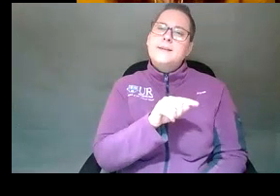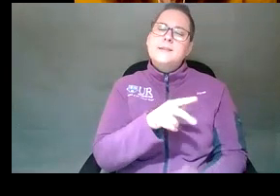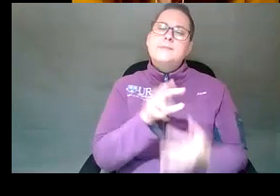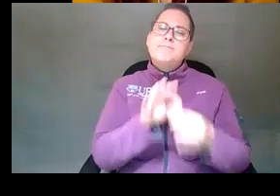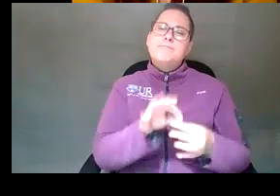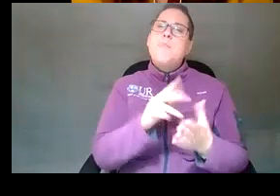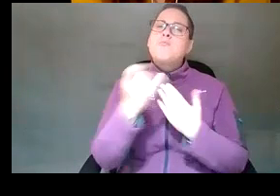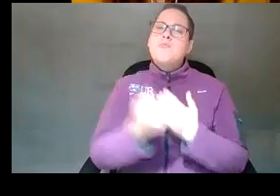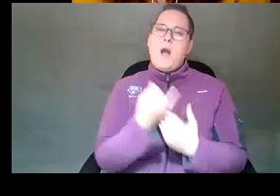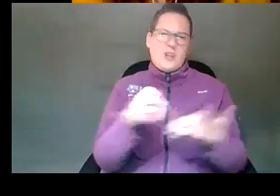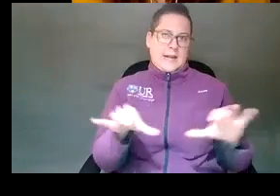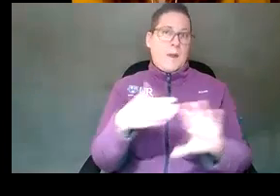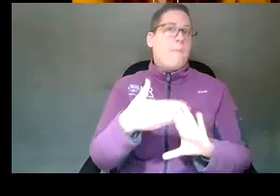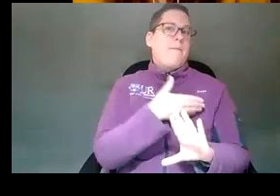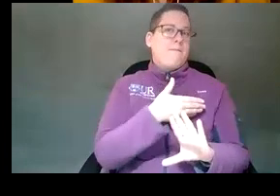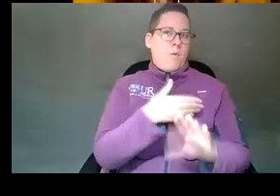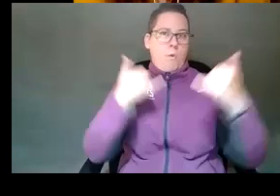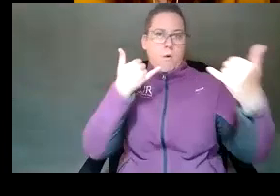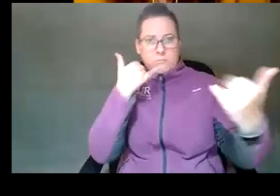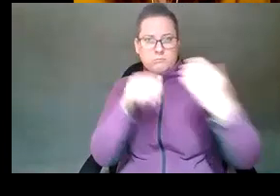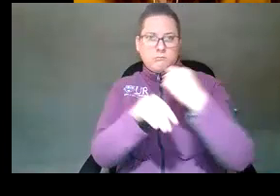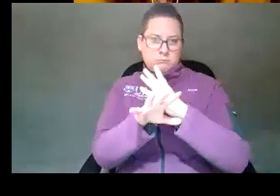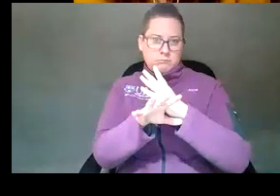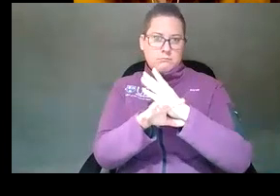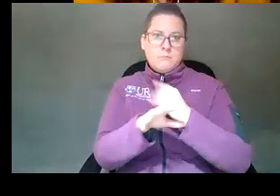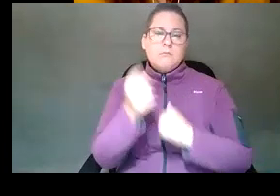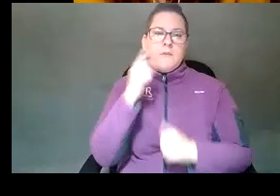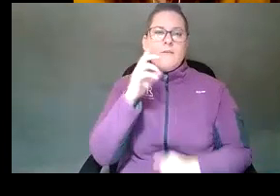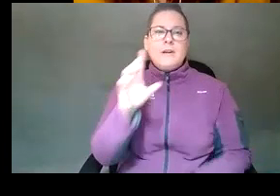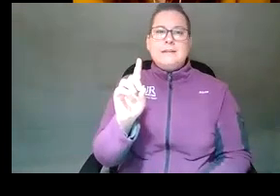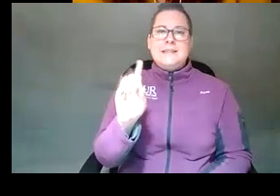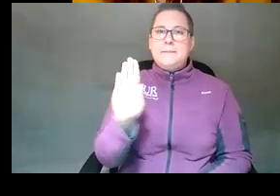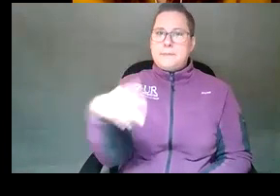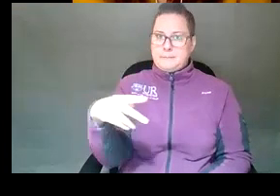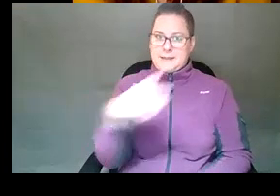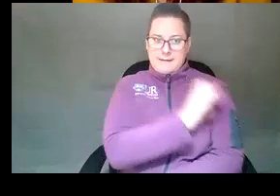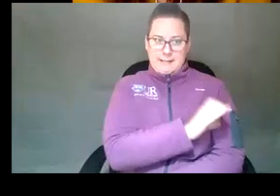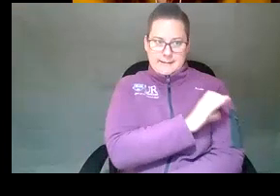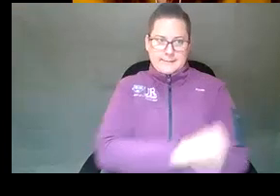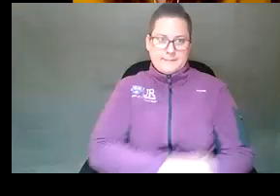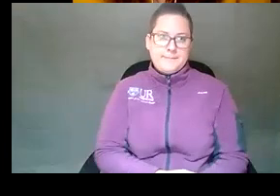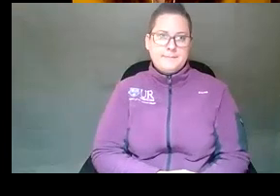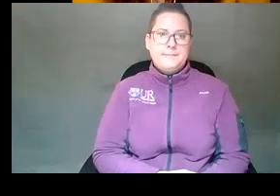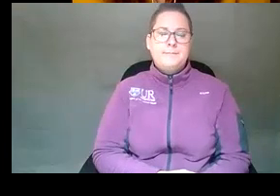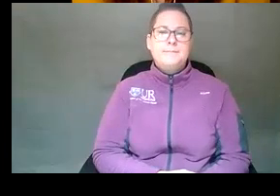been doing prior to telehealth and this was within our dbp clinic and so telehealth itself was not